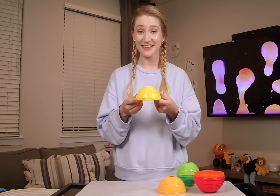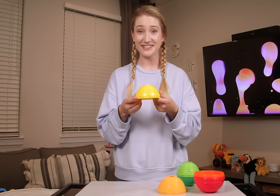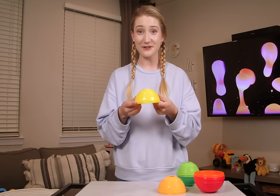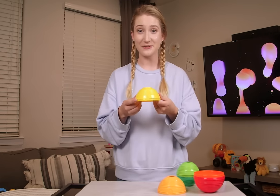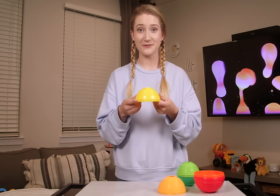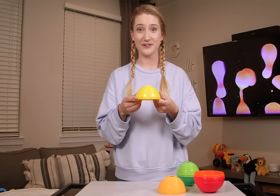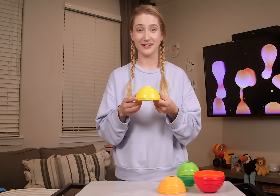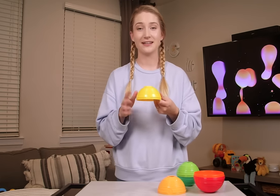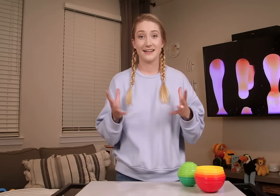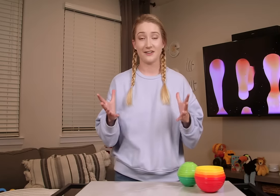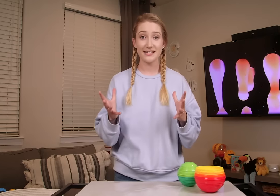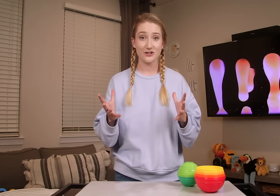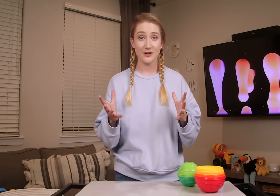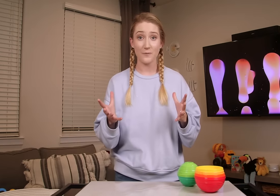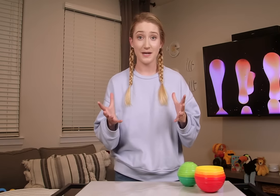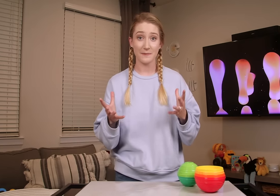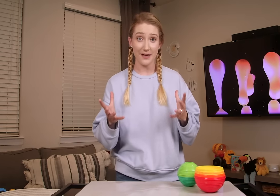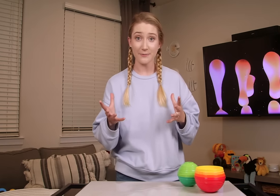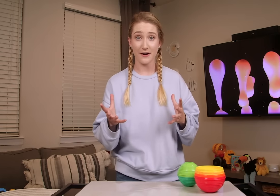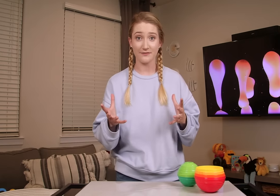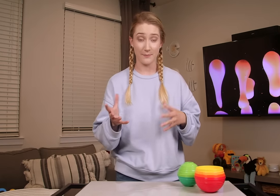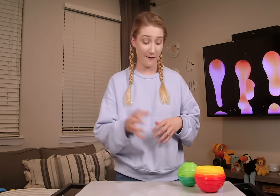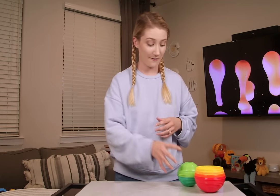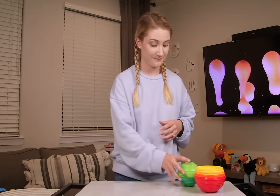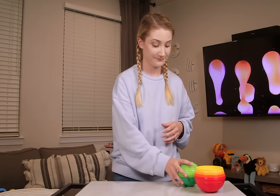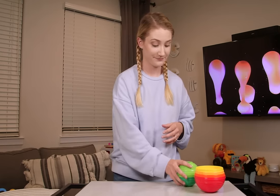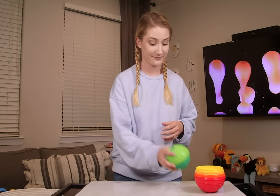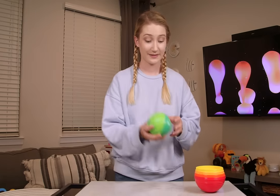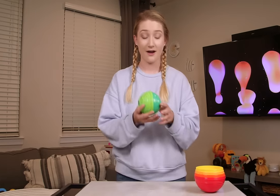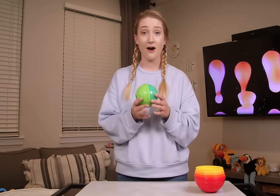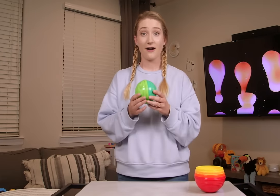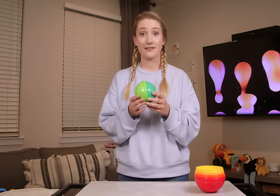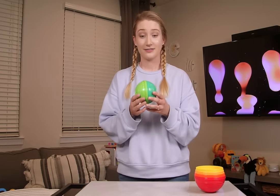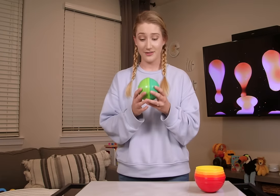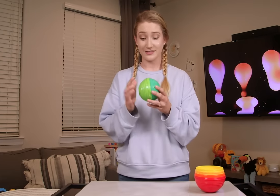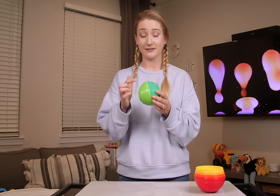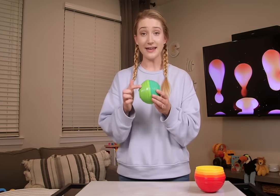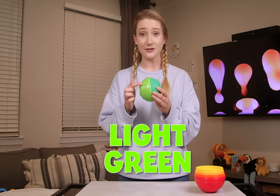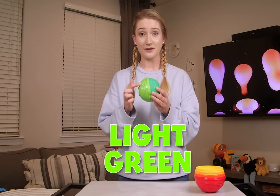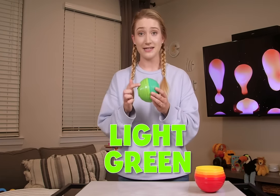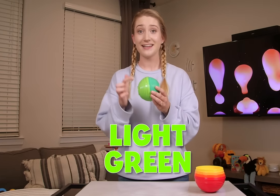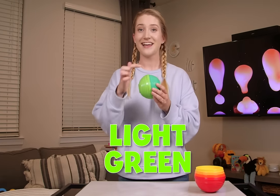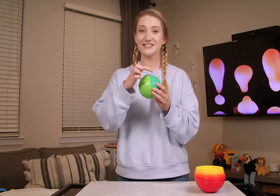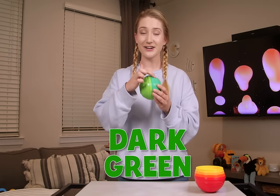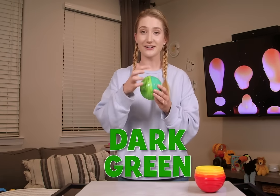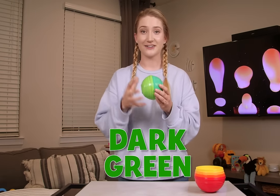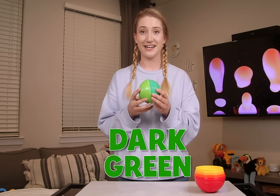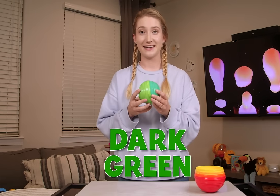That's so cool. Now let's try to open up the other part of the ball. Huh! There's light green and dark green.